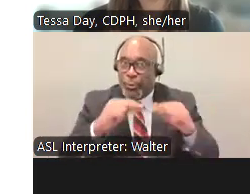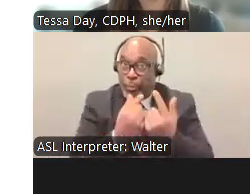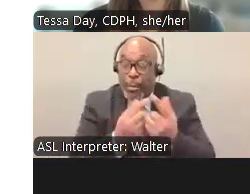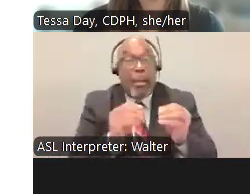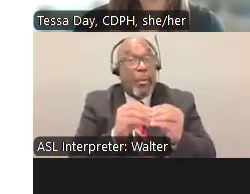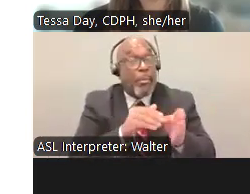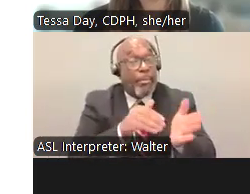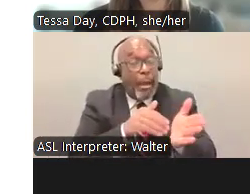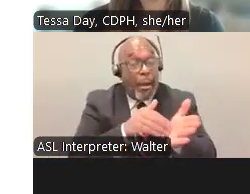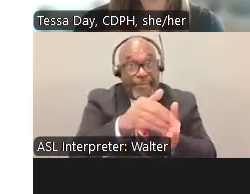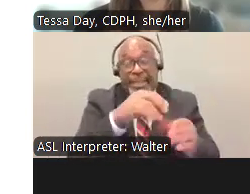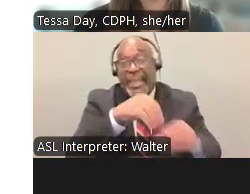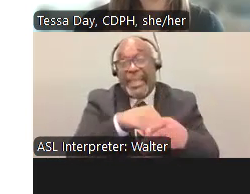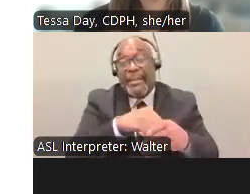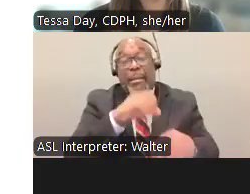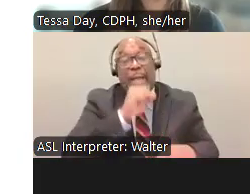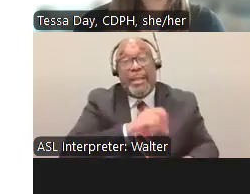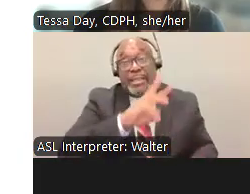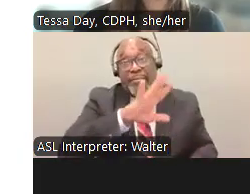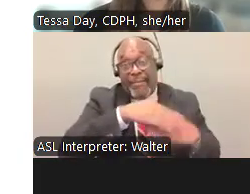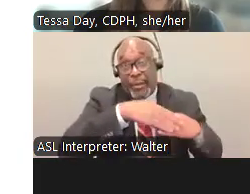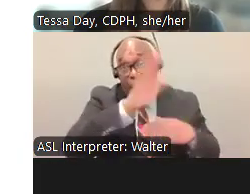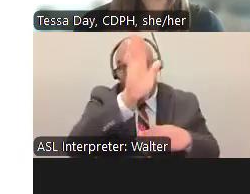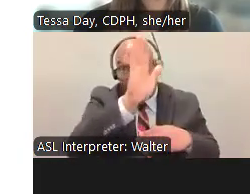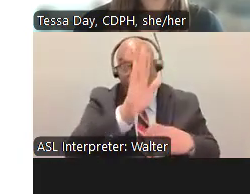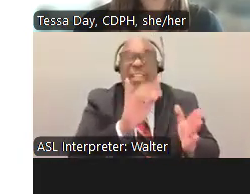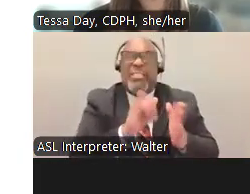adults ages 65 and older, 13:25:22 and that's common in data